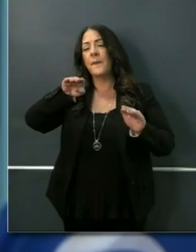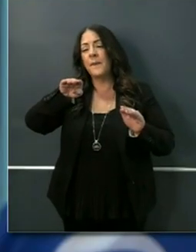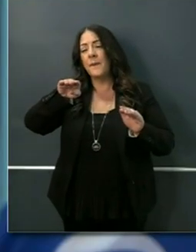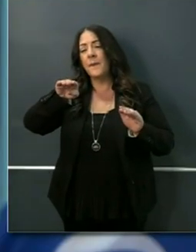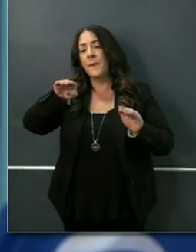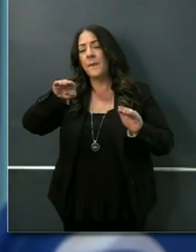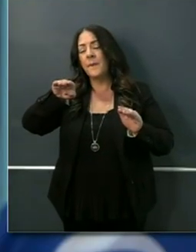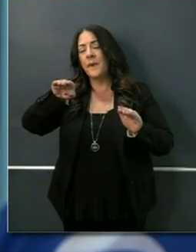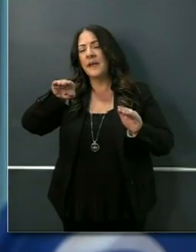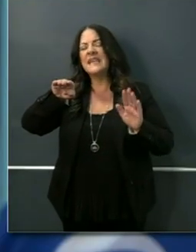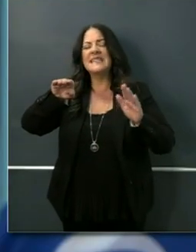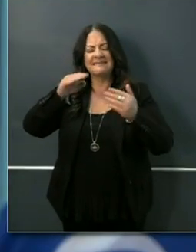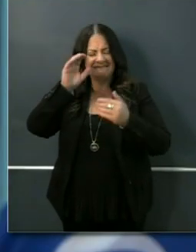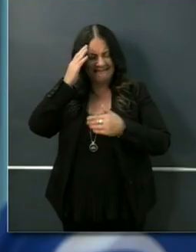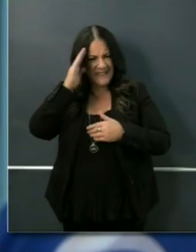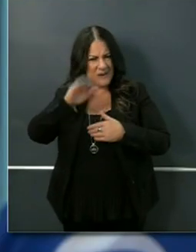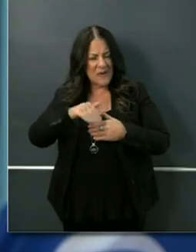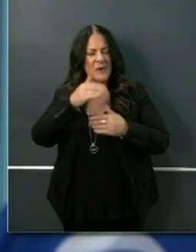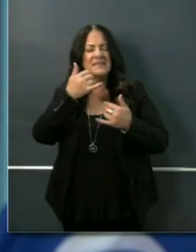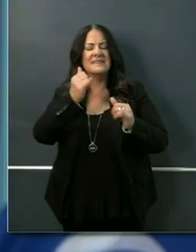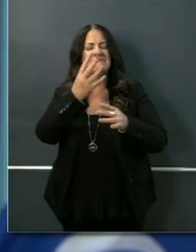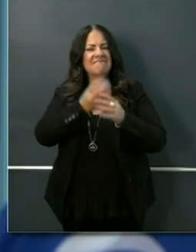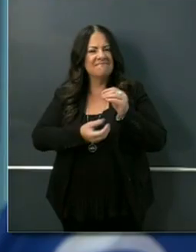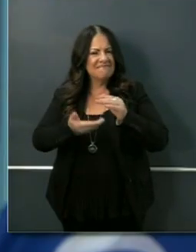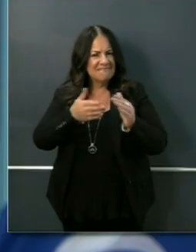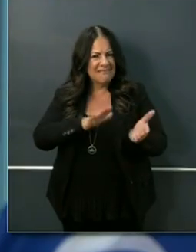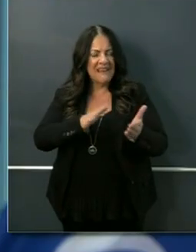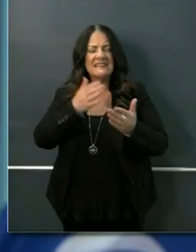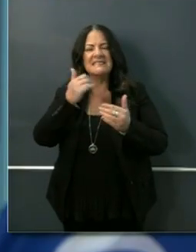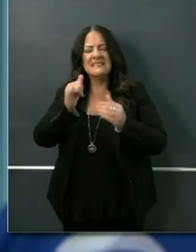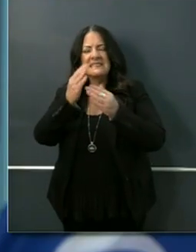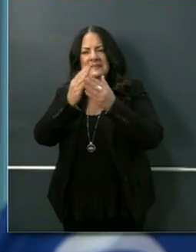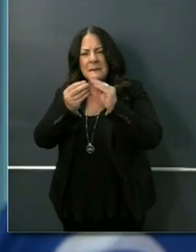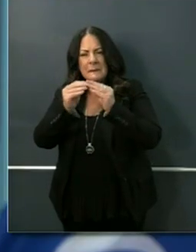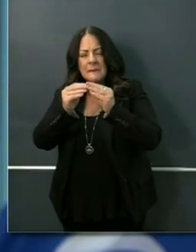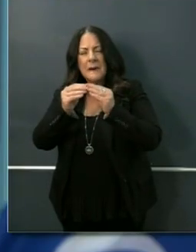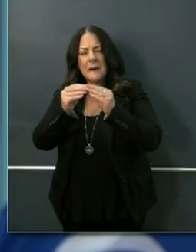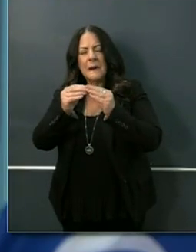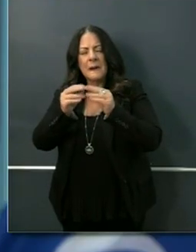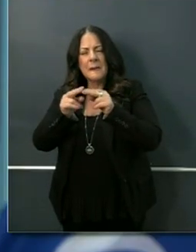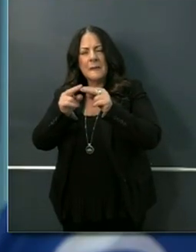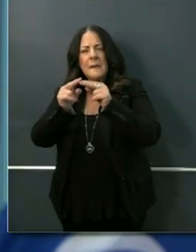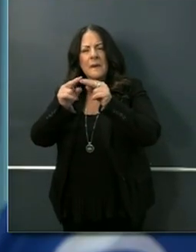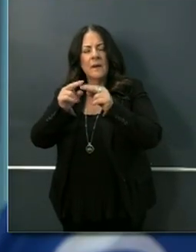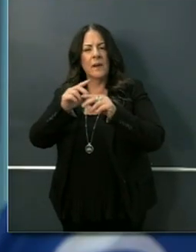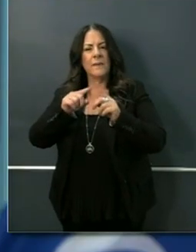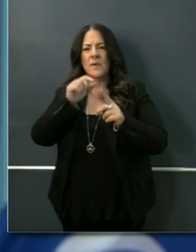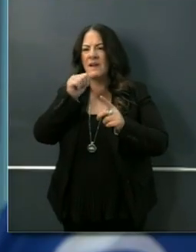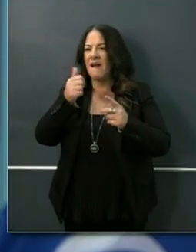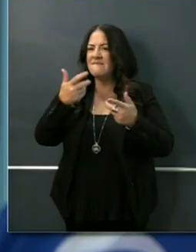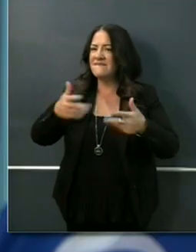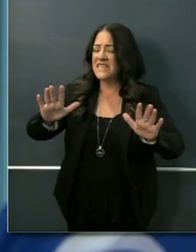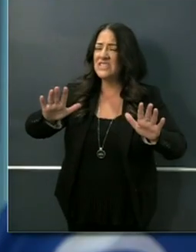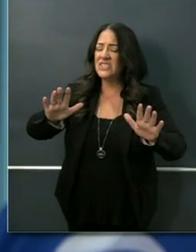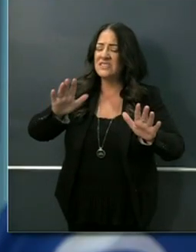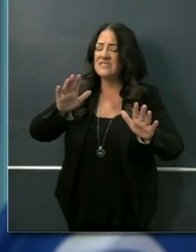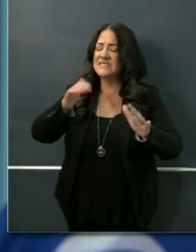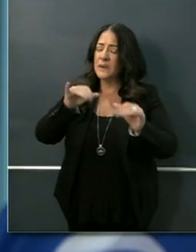ADVANCED YESTERDAY, SOME STABILIZATION IN THAT CURVE BUT WITH DEATHS AND STILL POSITIVES